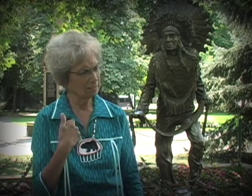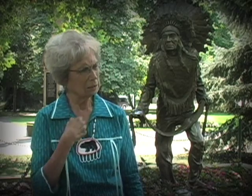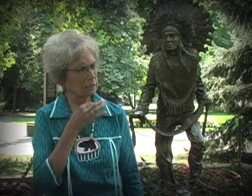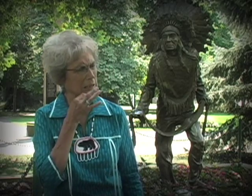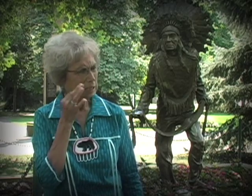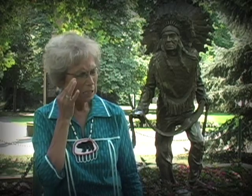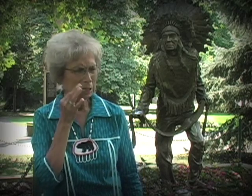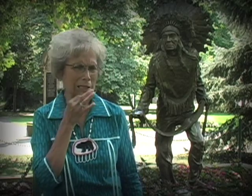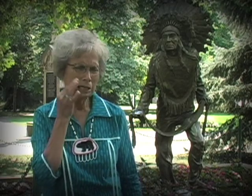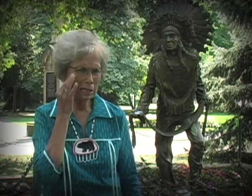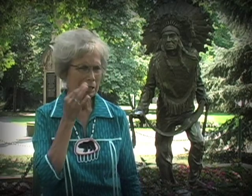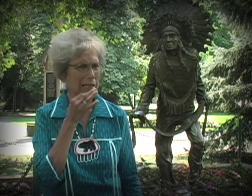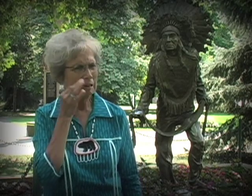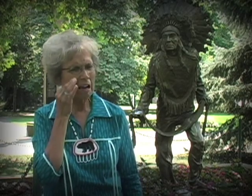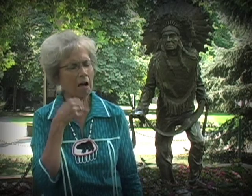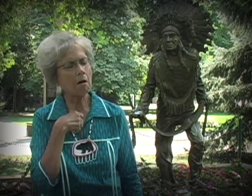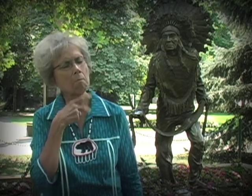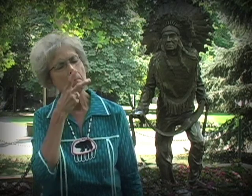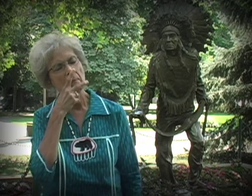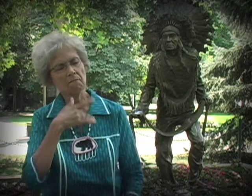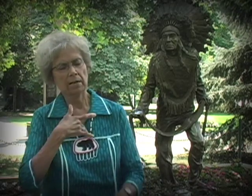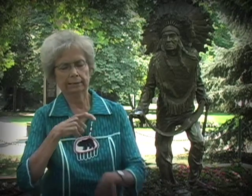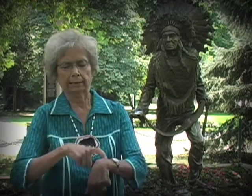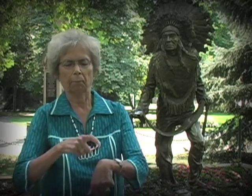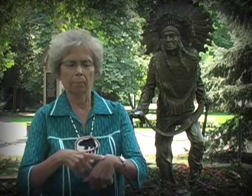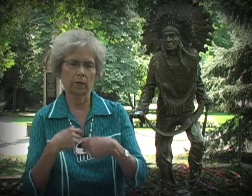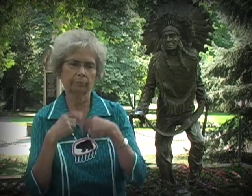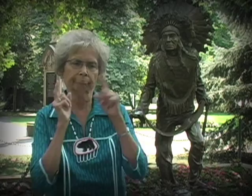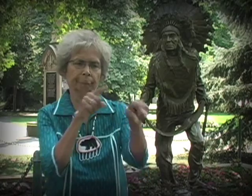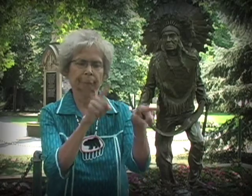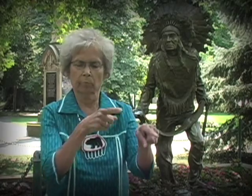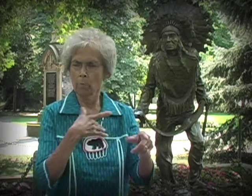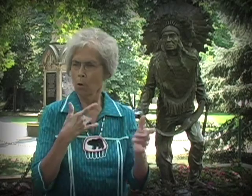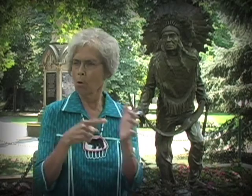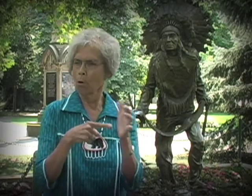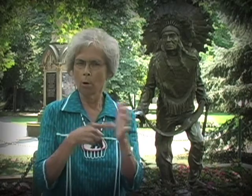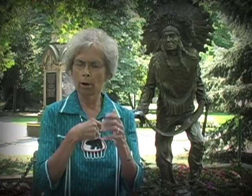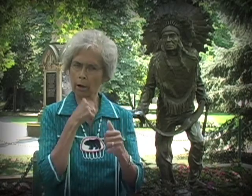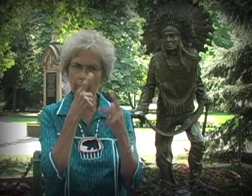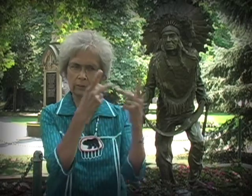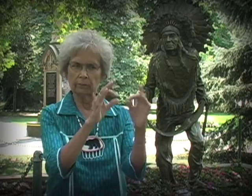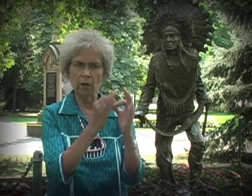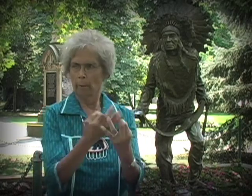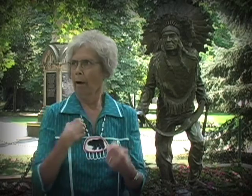I am an Indian. Indian. I felt it was time to return to my family.